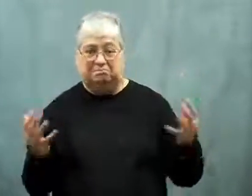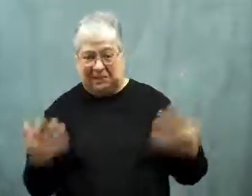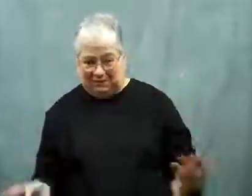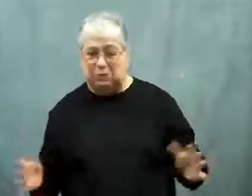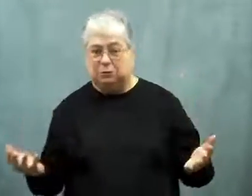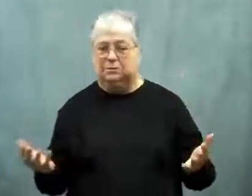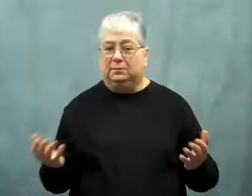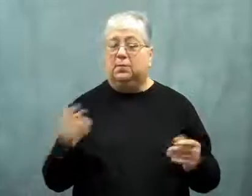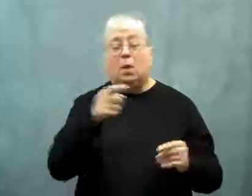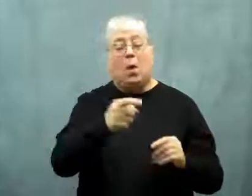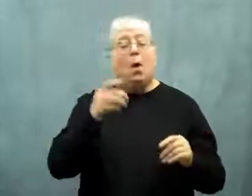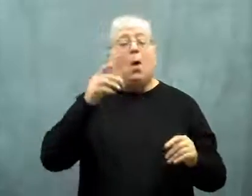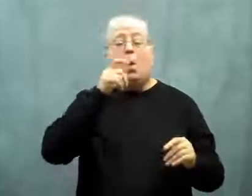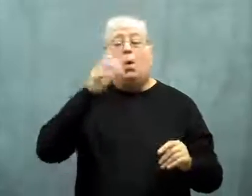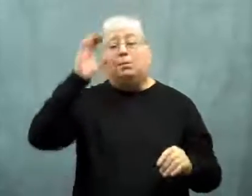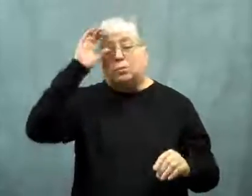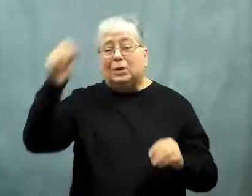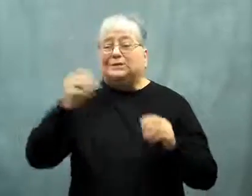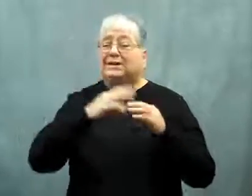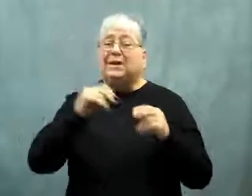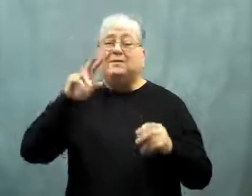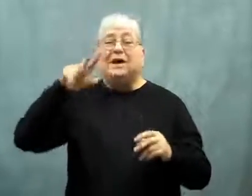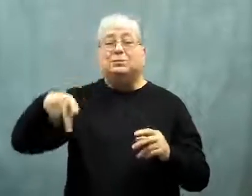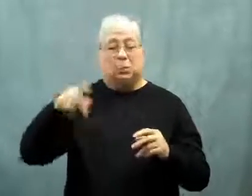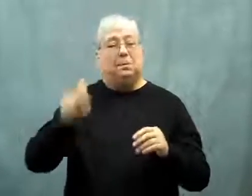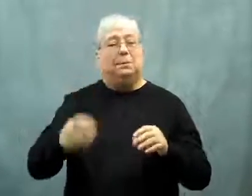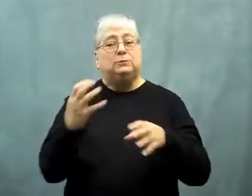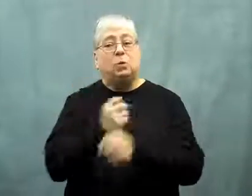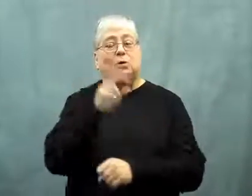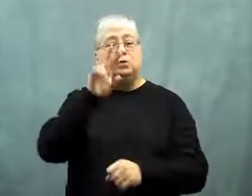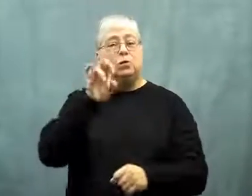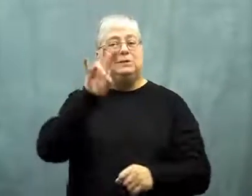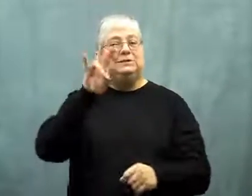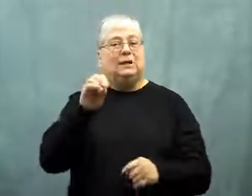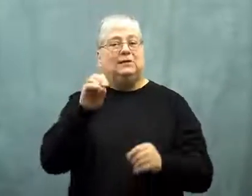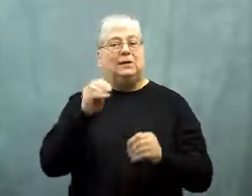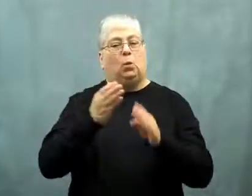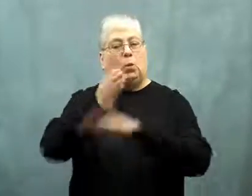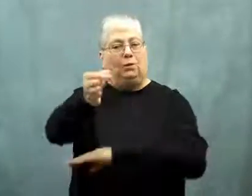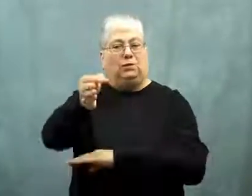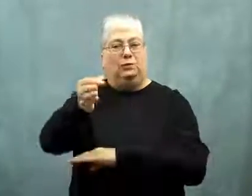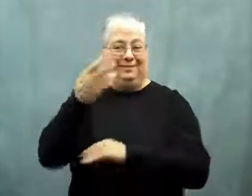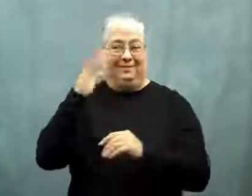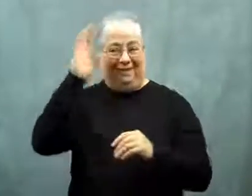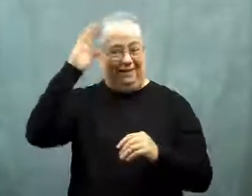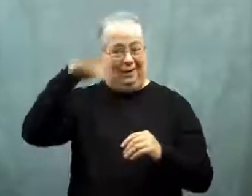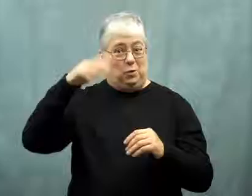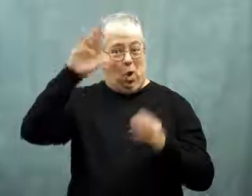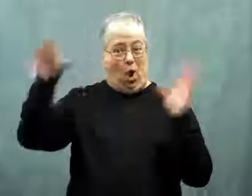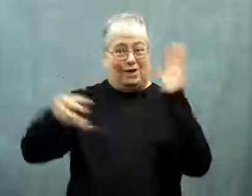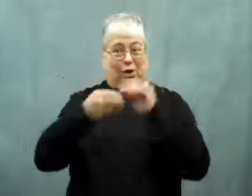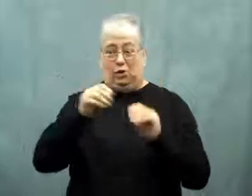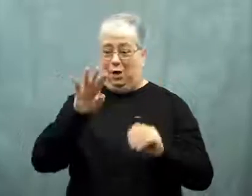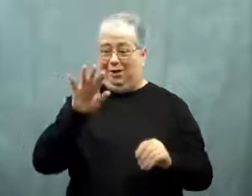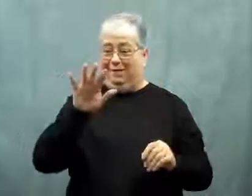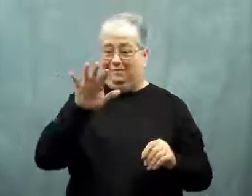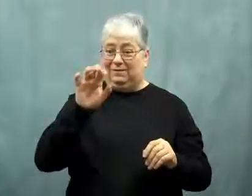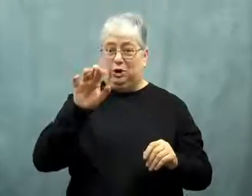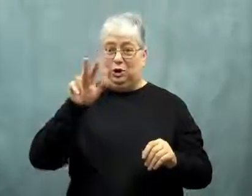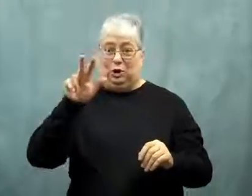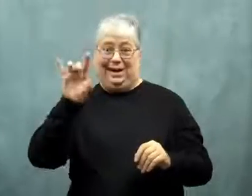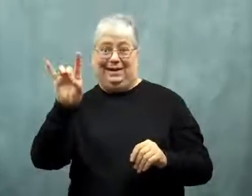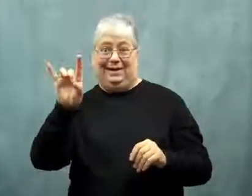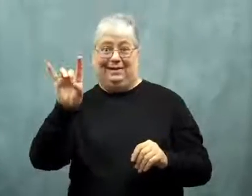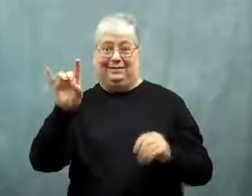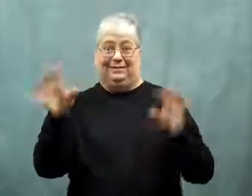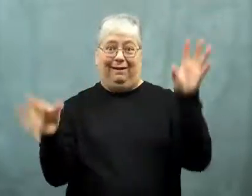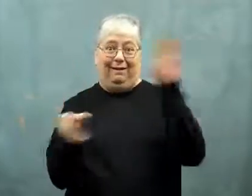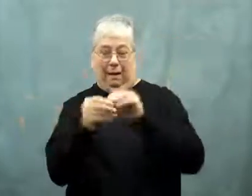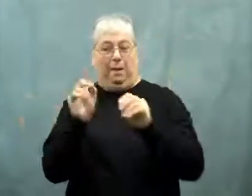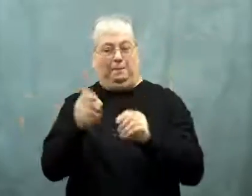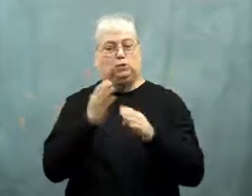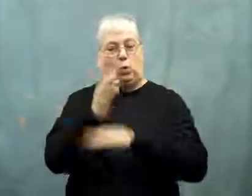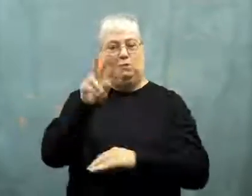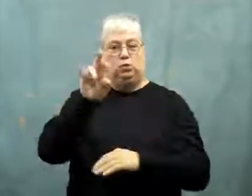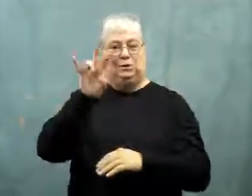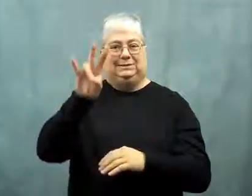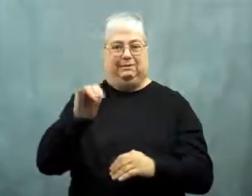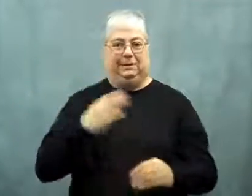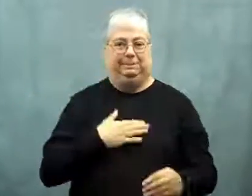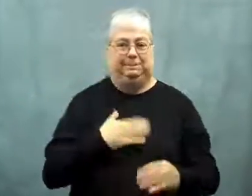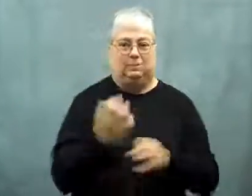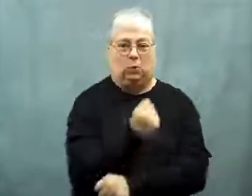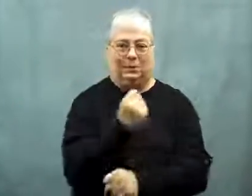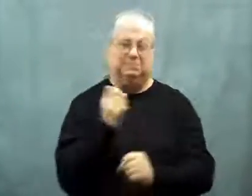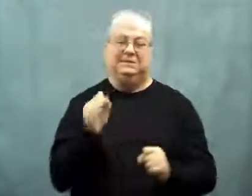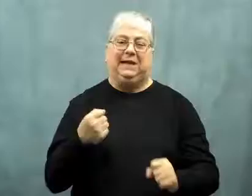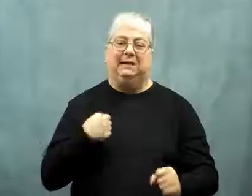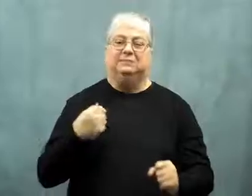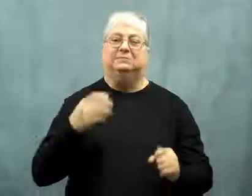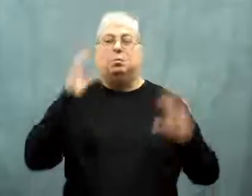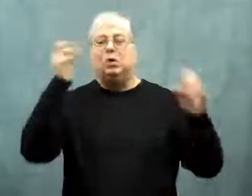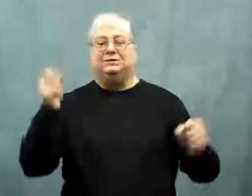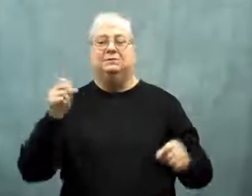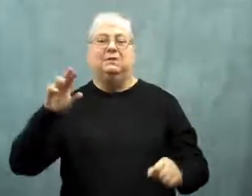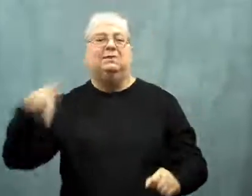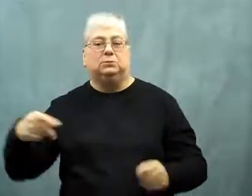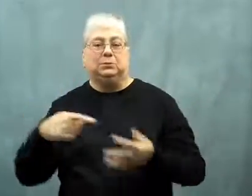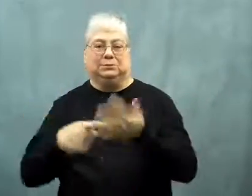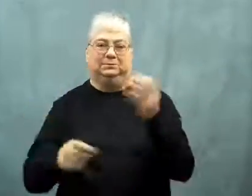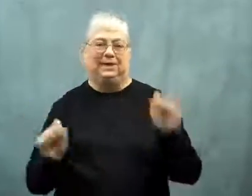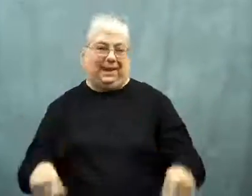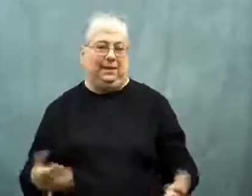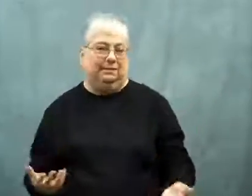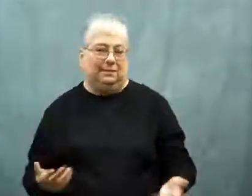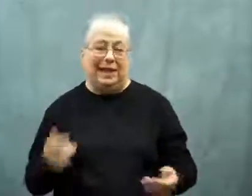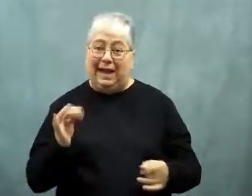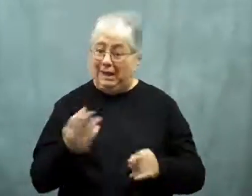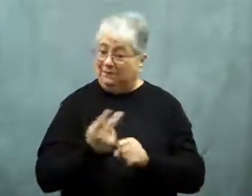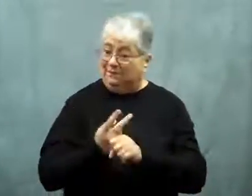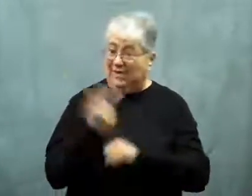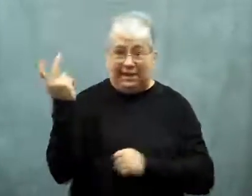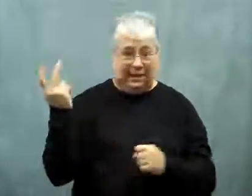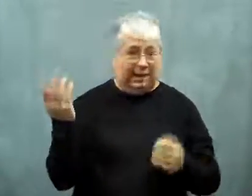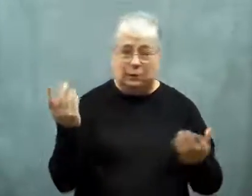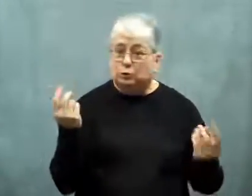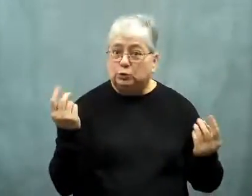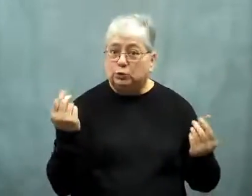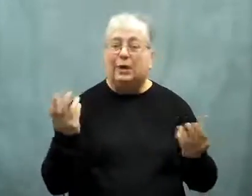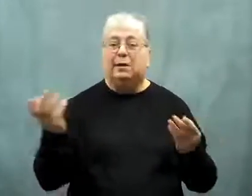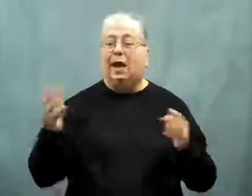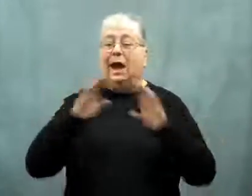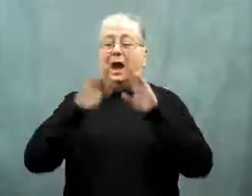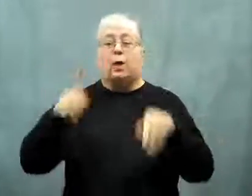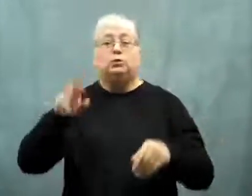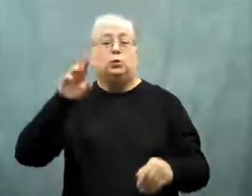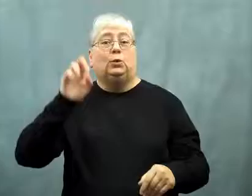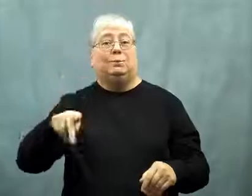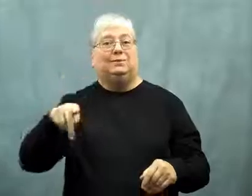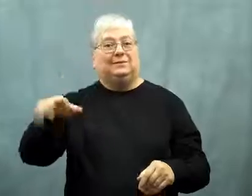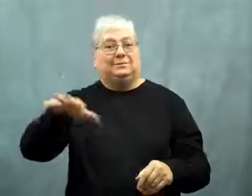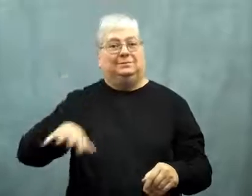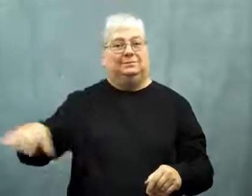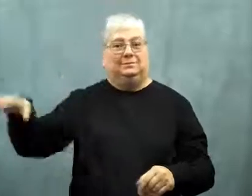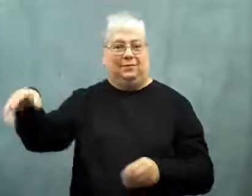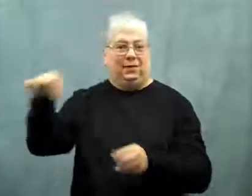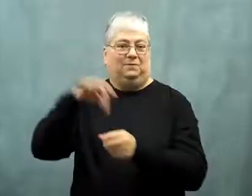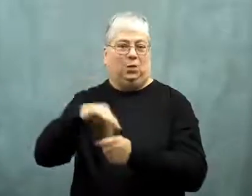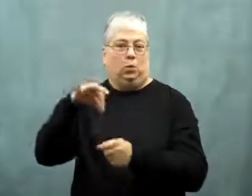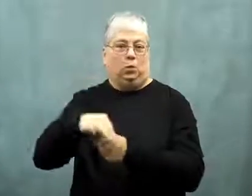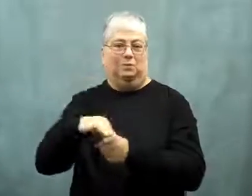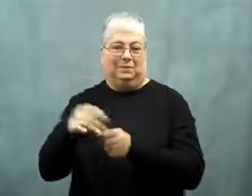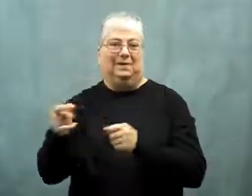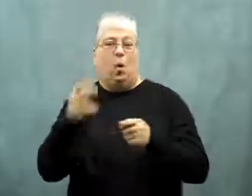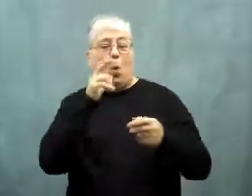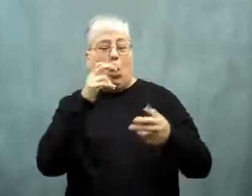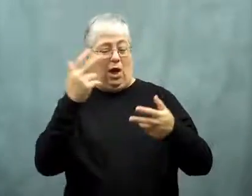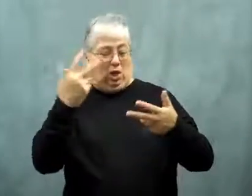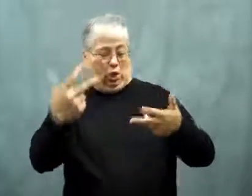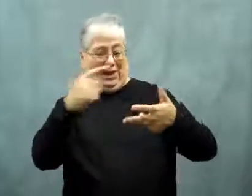The president and vice president have to win a majority of the 538 votes, or 270.